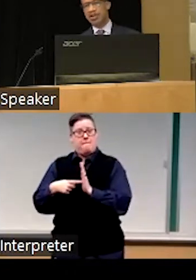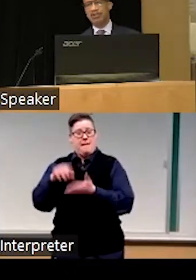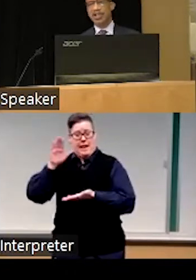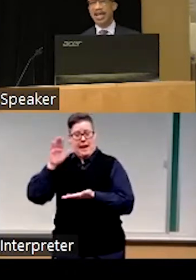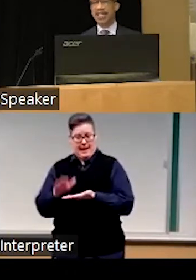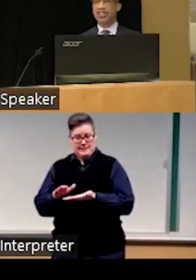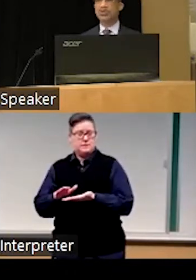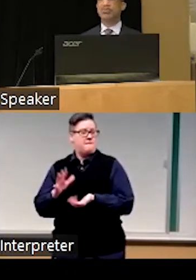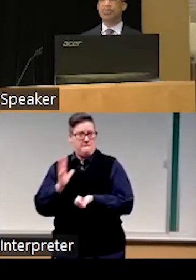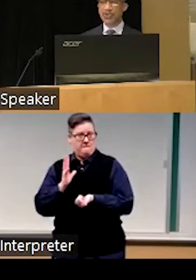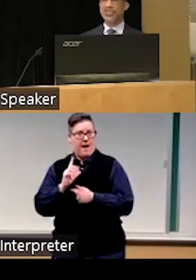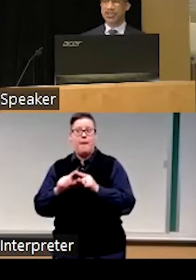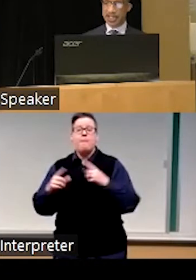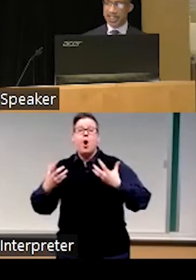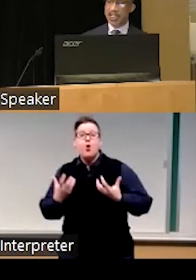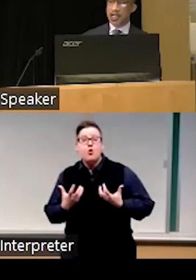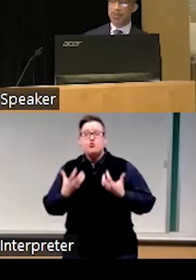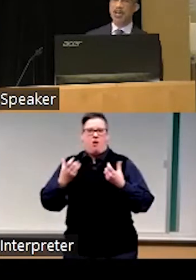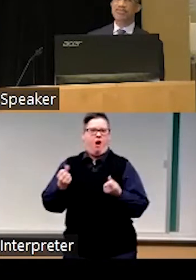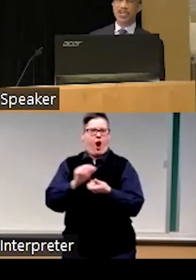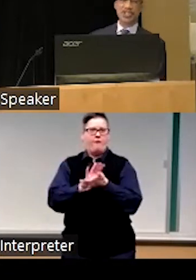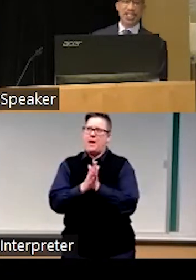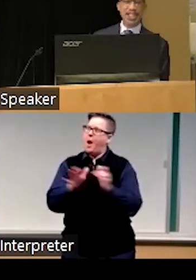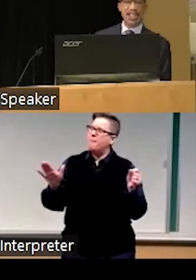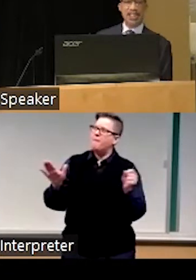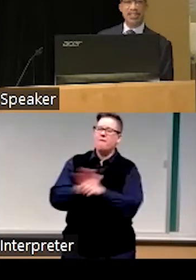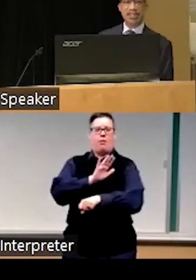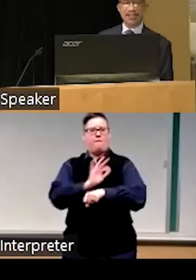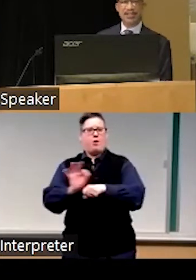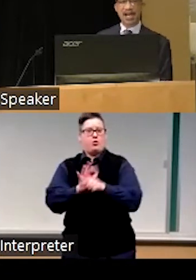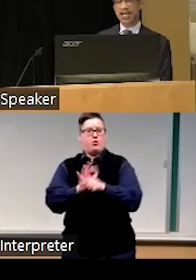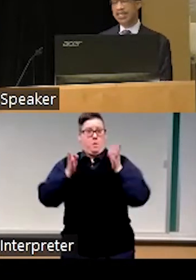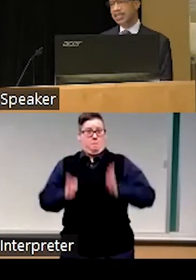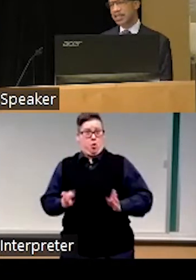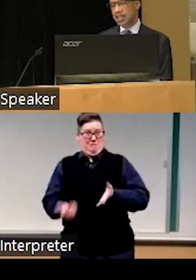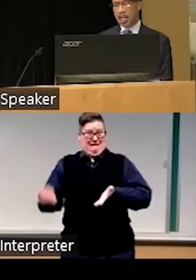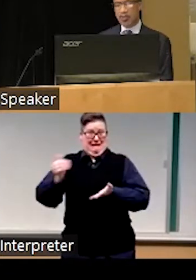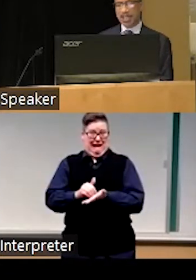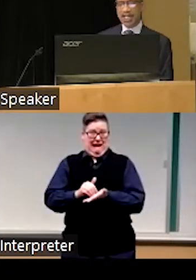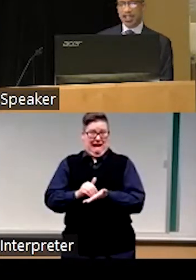recover and gain their sort of personhood and become functioning in this society that they